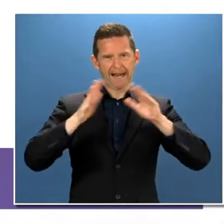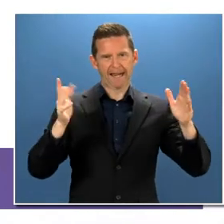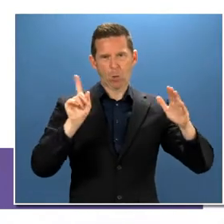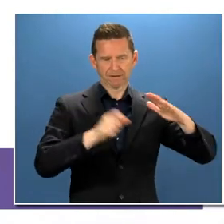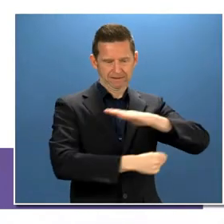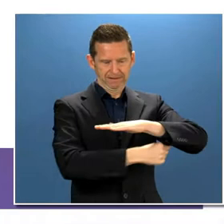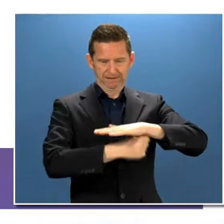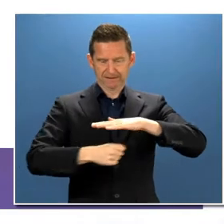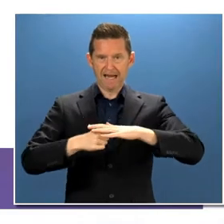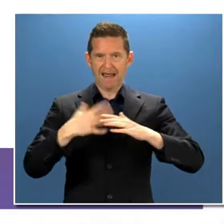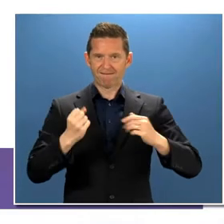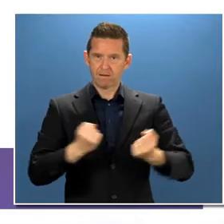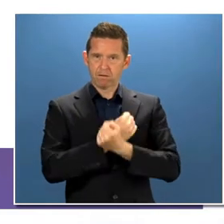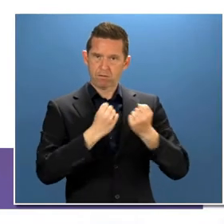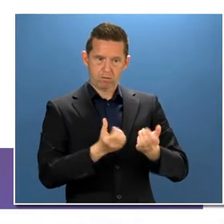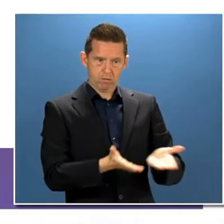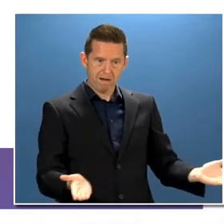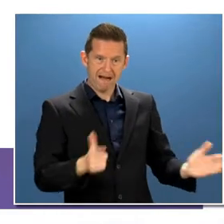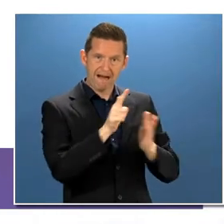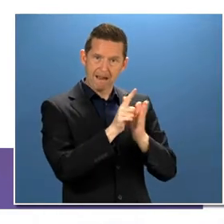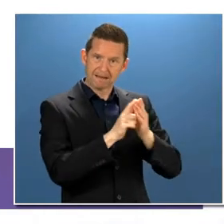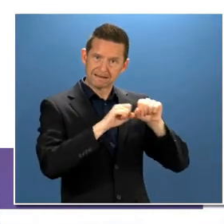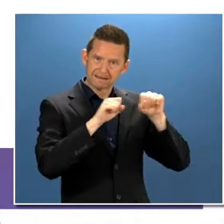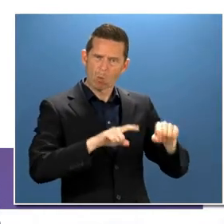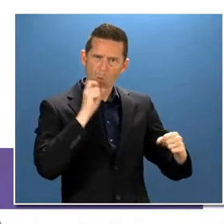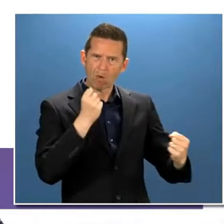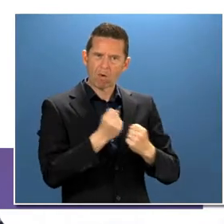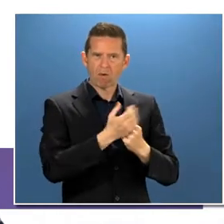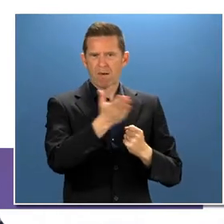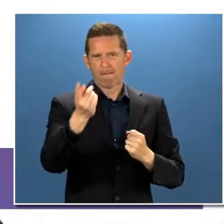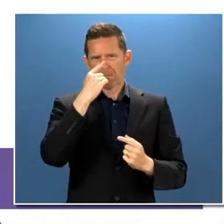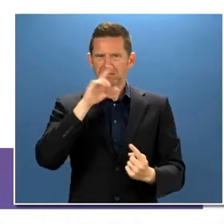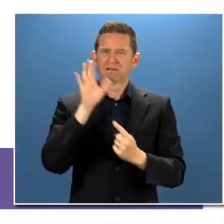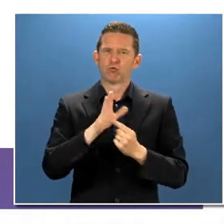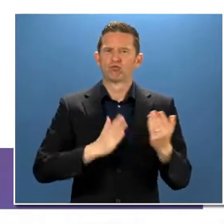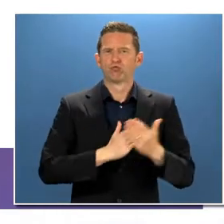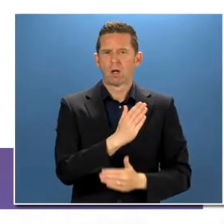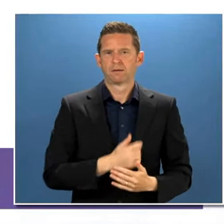system that does protect fundamental rights for people as well. Well, you've mentioned reasonable adjustments.